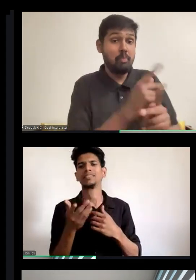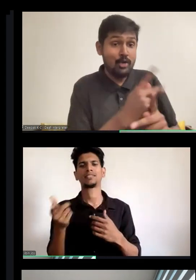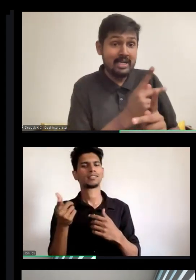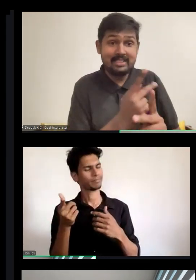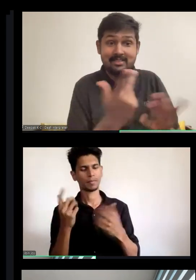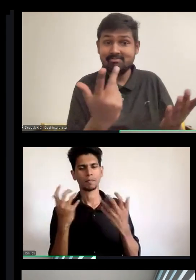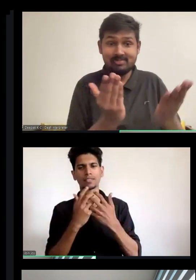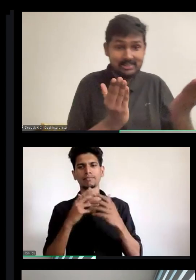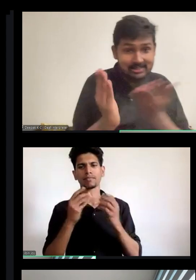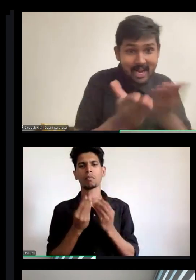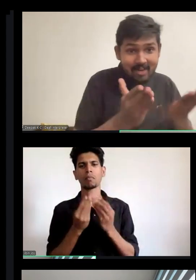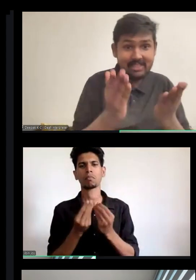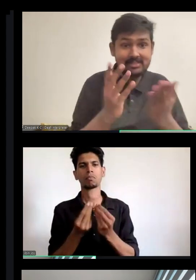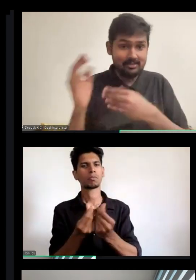How do you shift up?